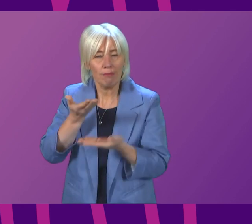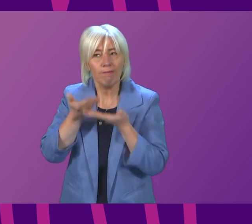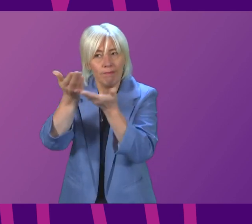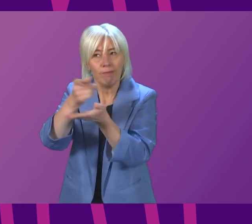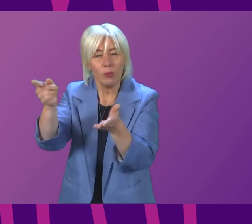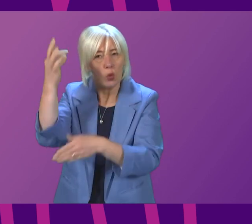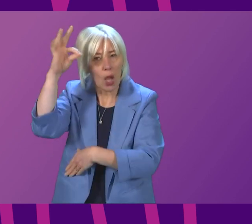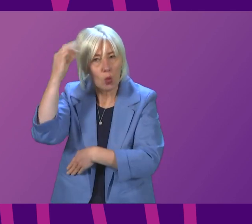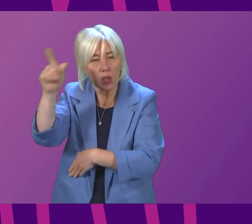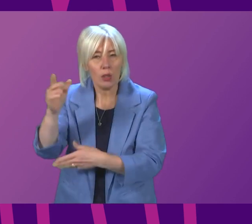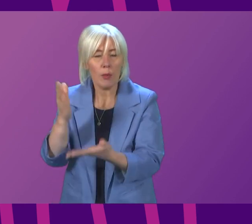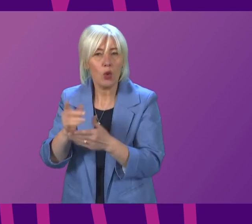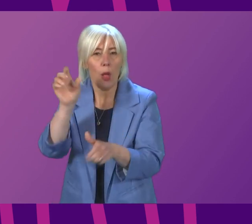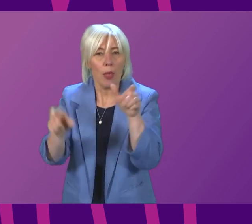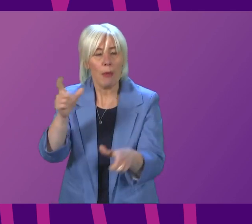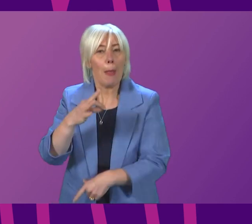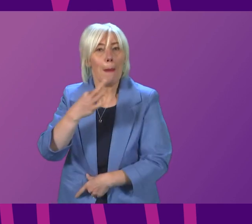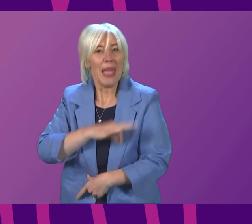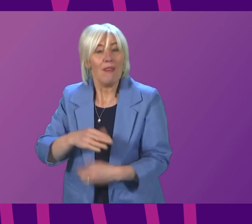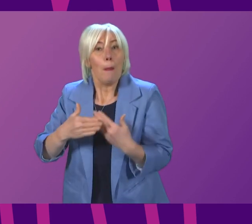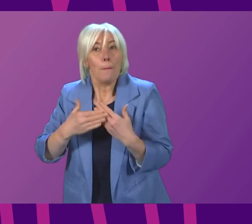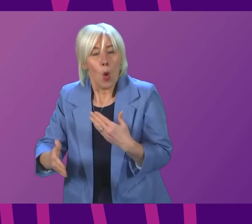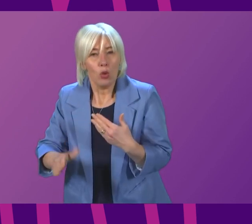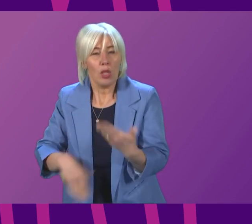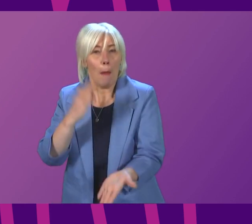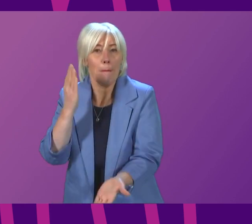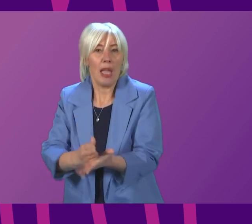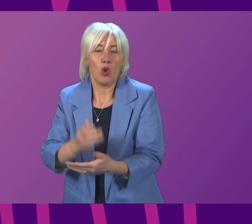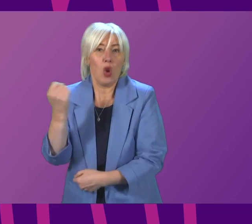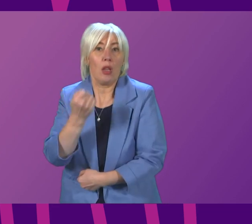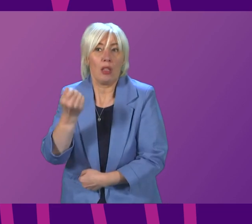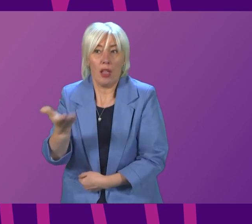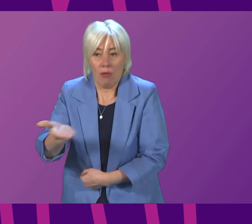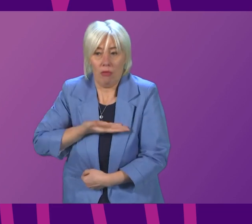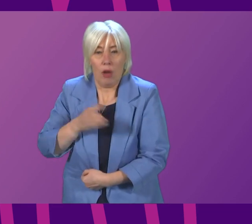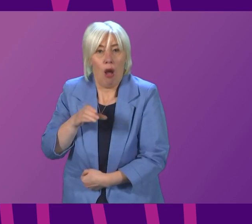benefit most from the scheme successfully get their cards by the end of the month?